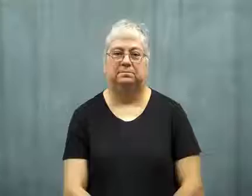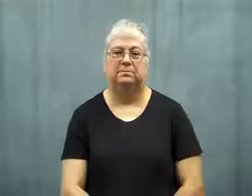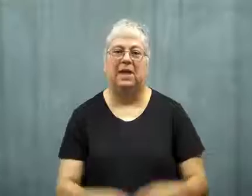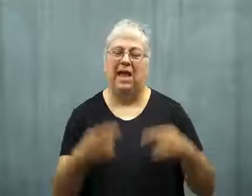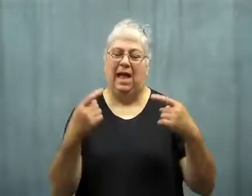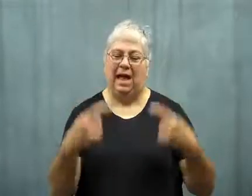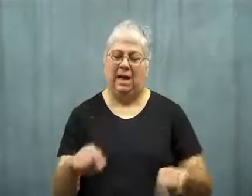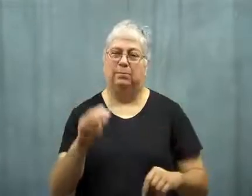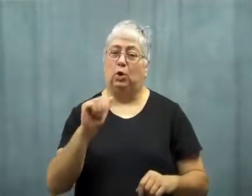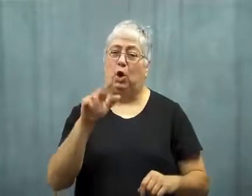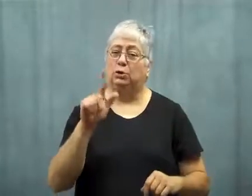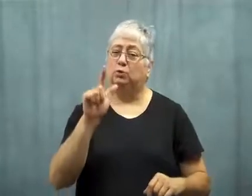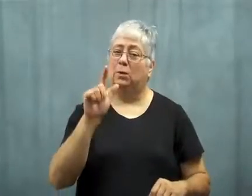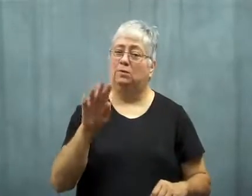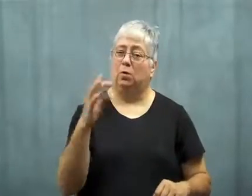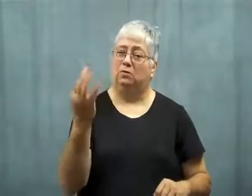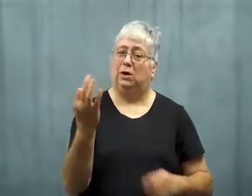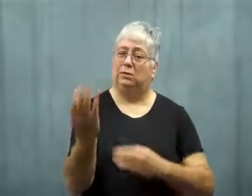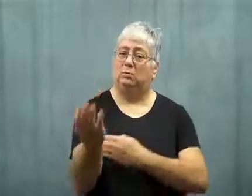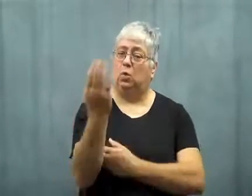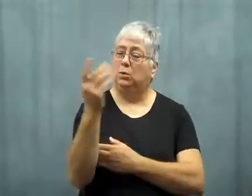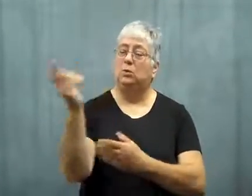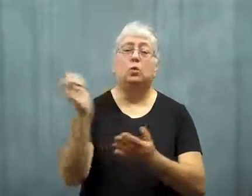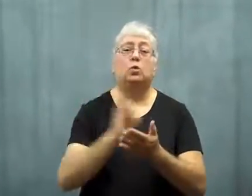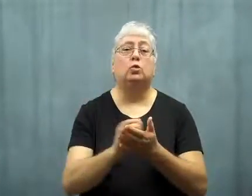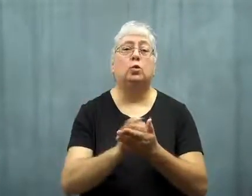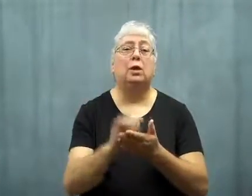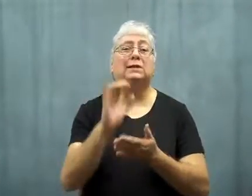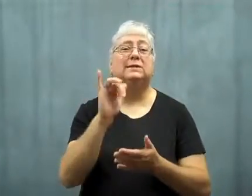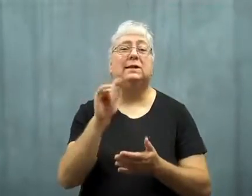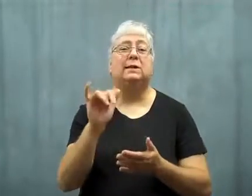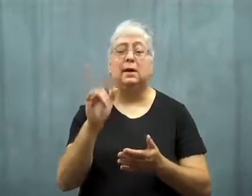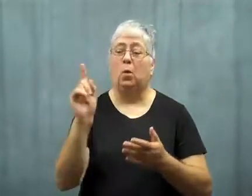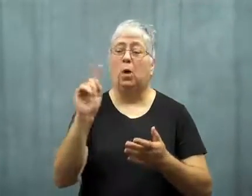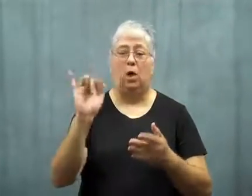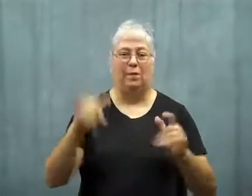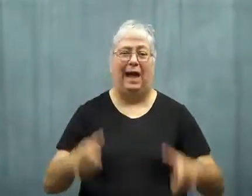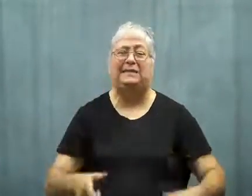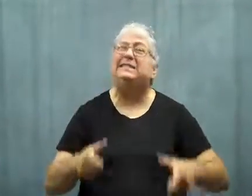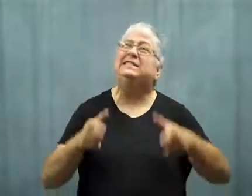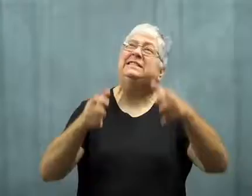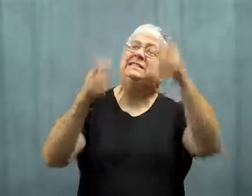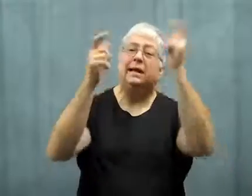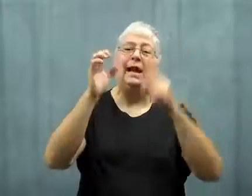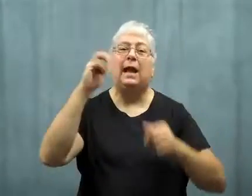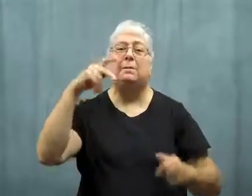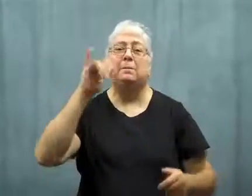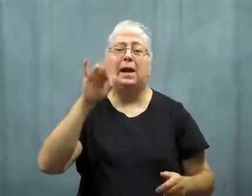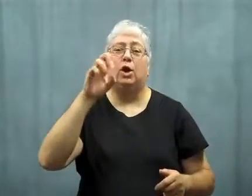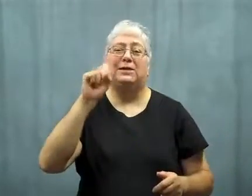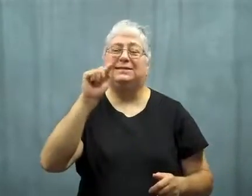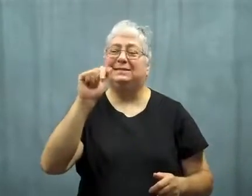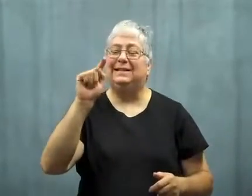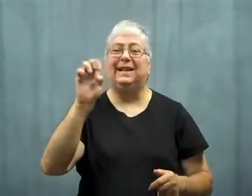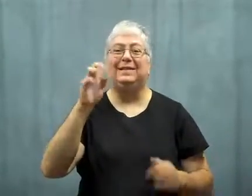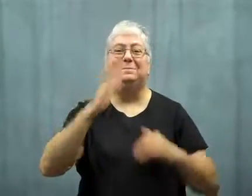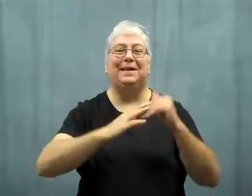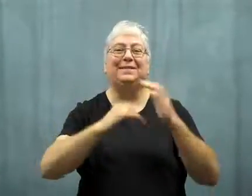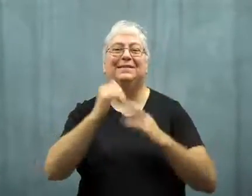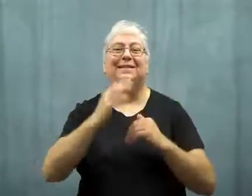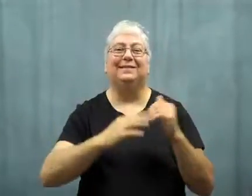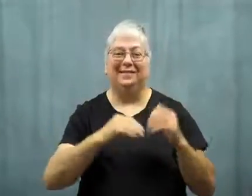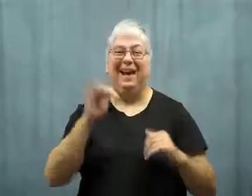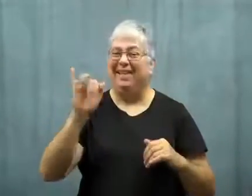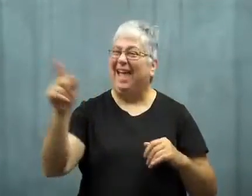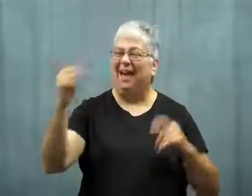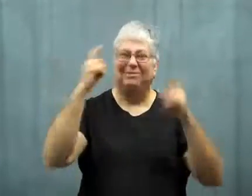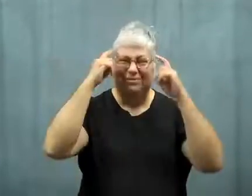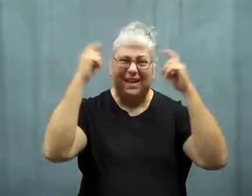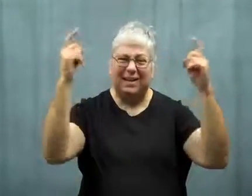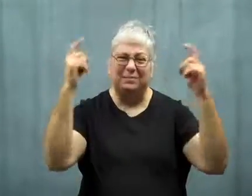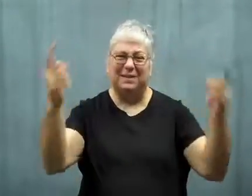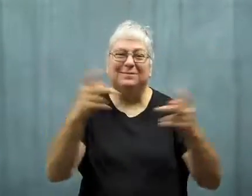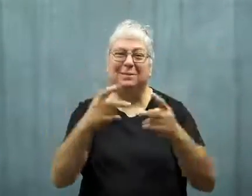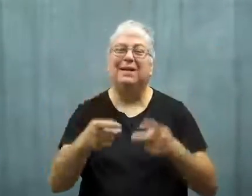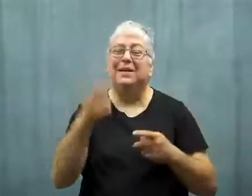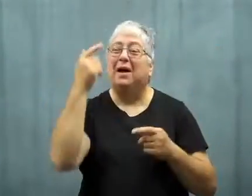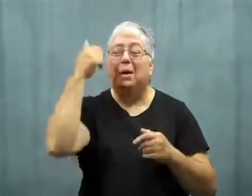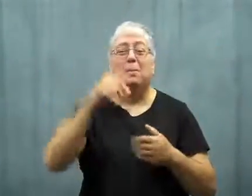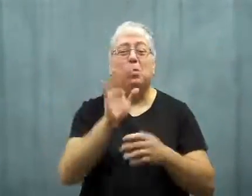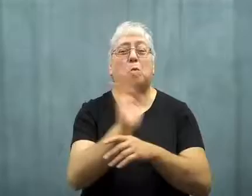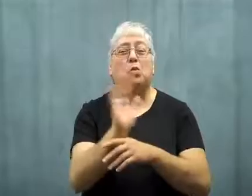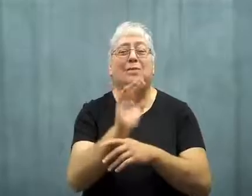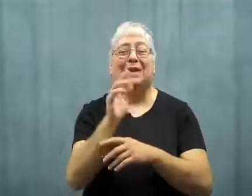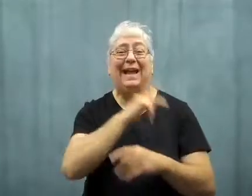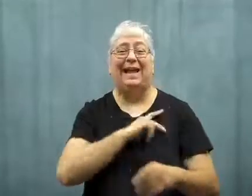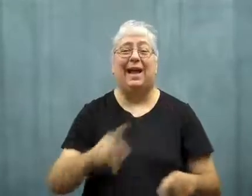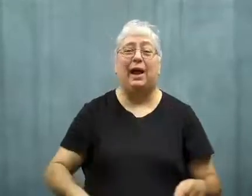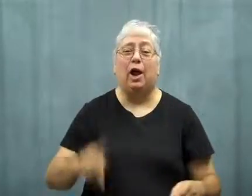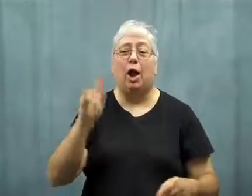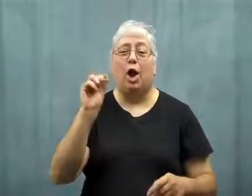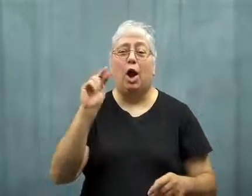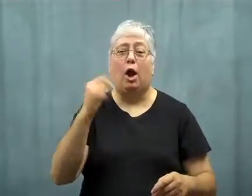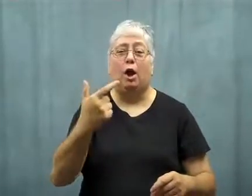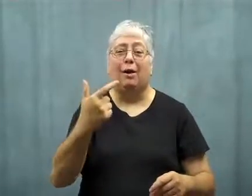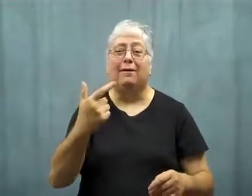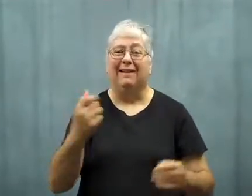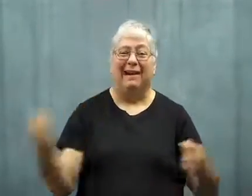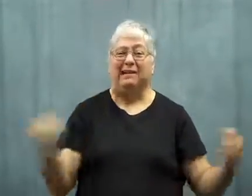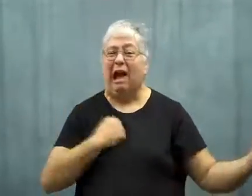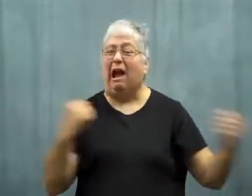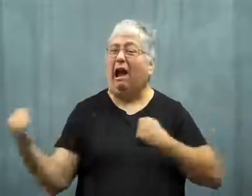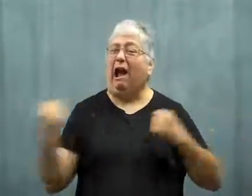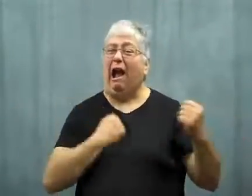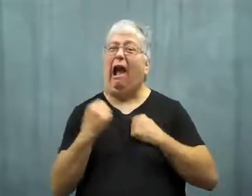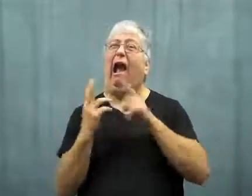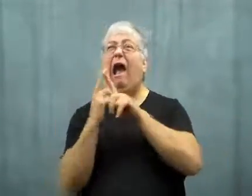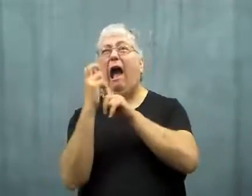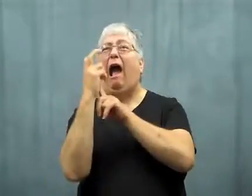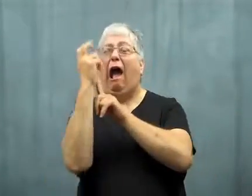This happened Friday morning, on August 24, by the Empire State building.